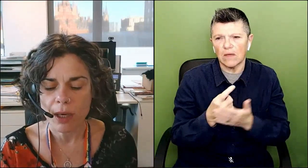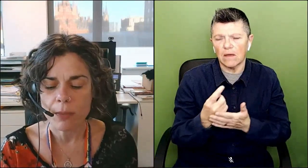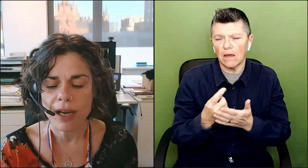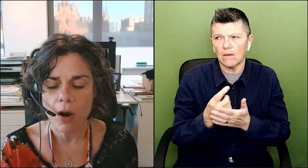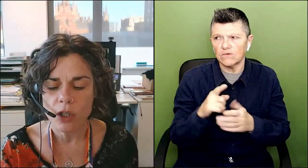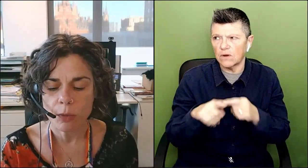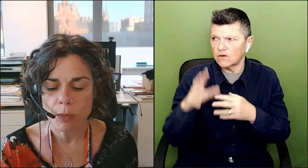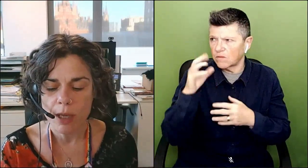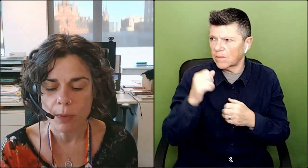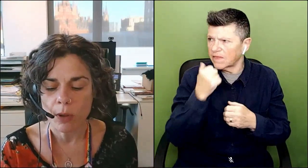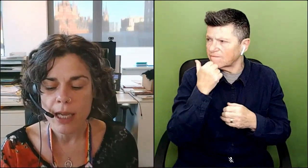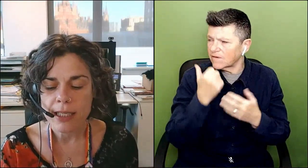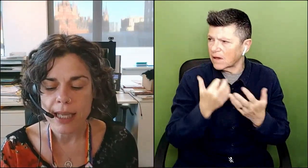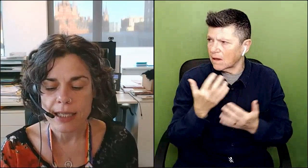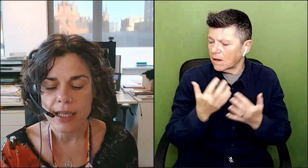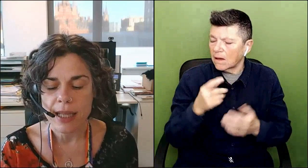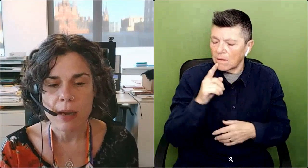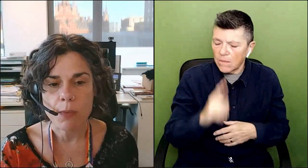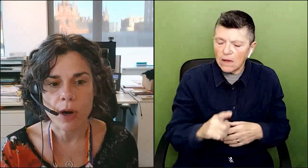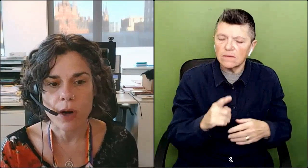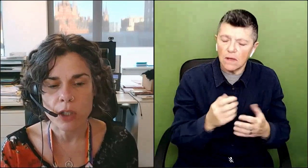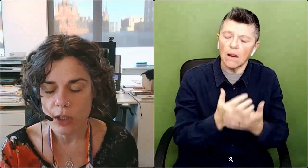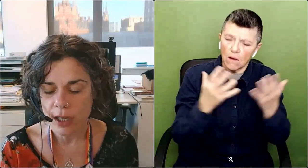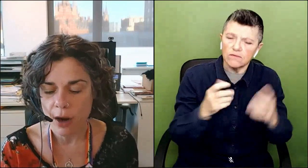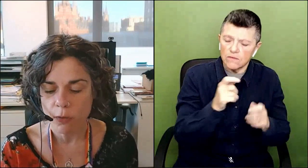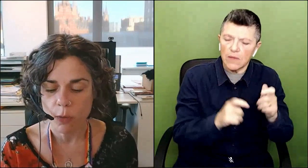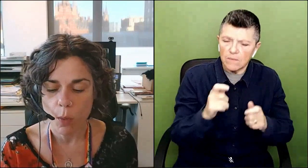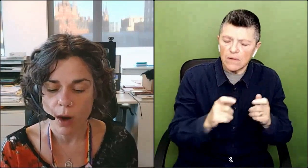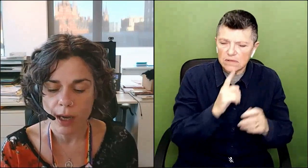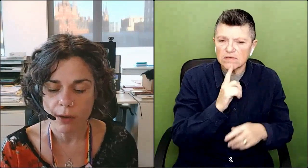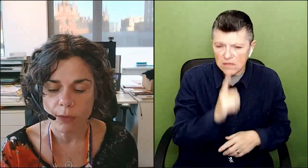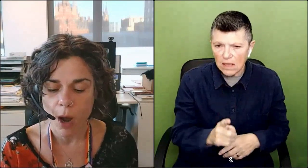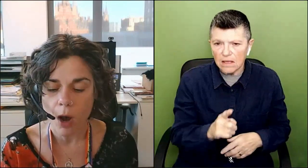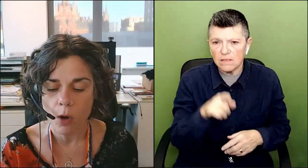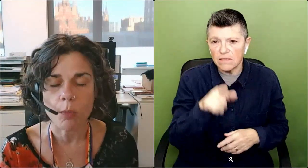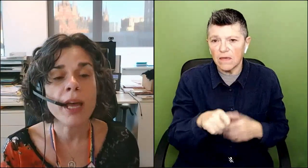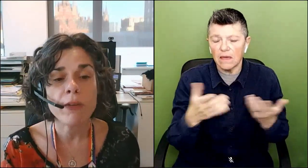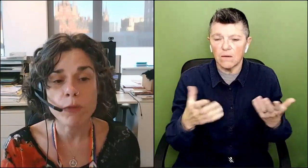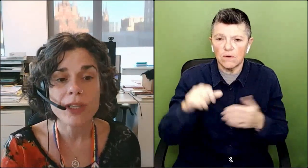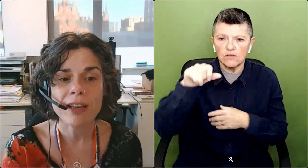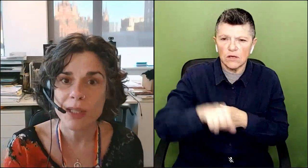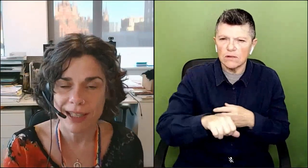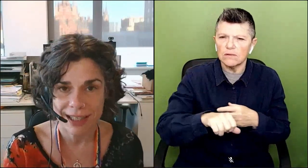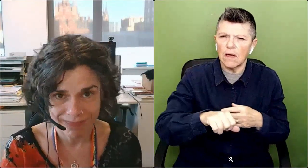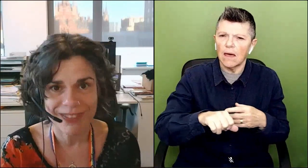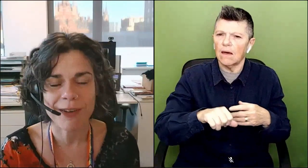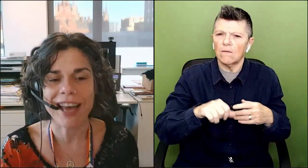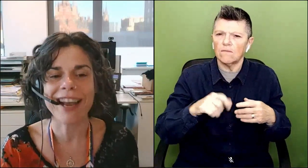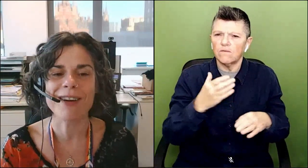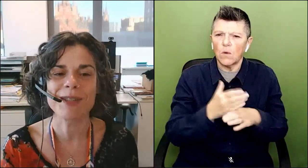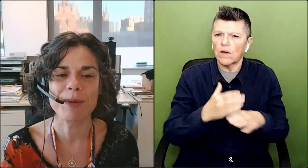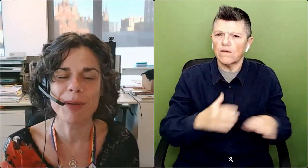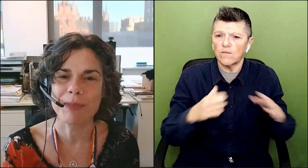a large number of people said that they were turned down for working from home, 47%, so yeah, a large number of people.